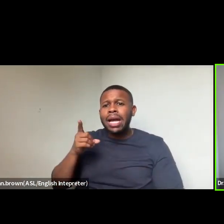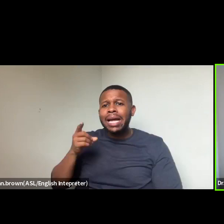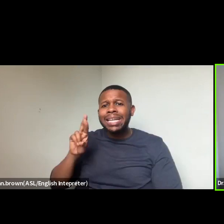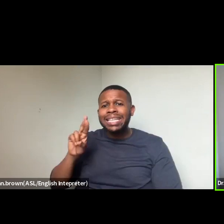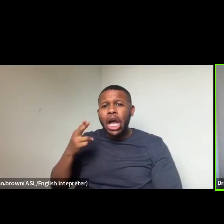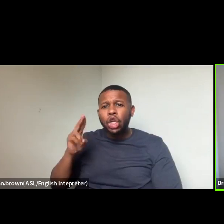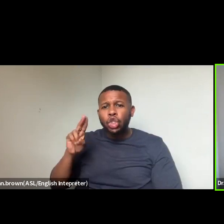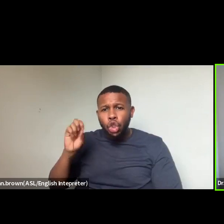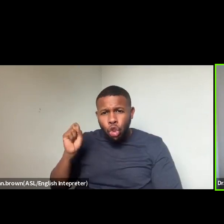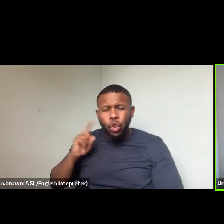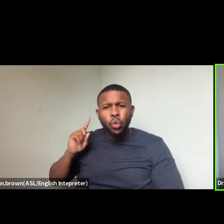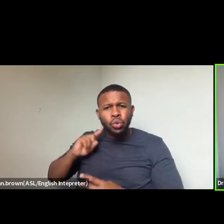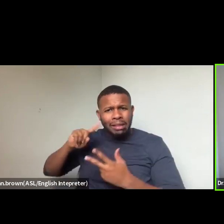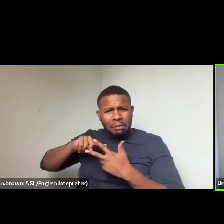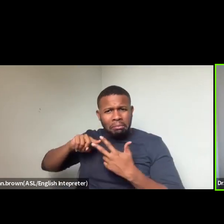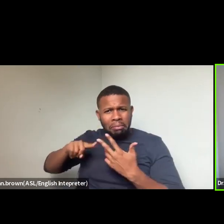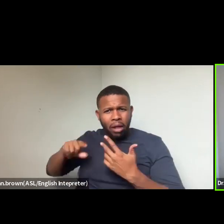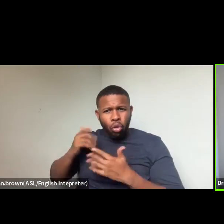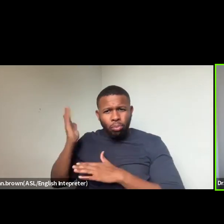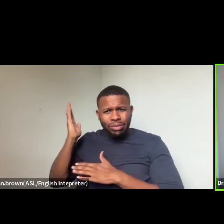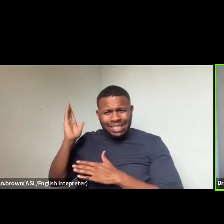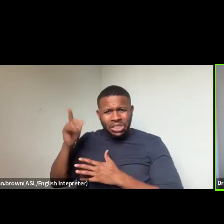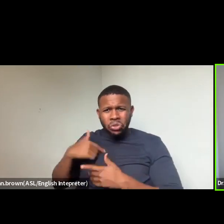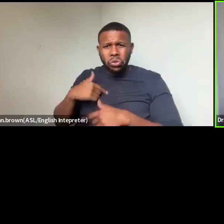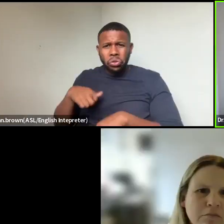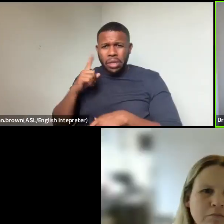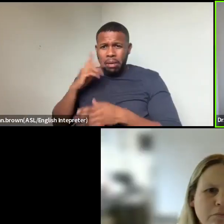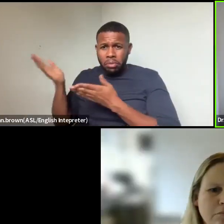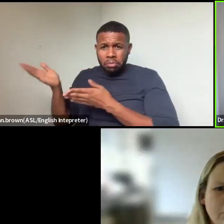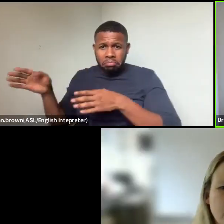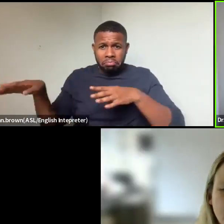PENNI SWEETENBURG-LEE: Thank you. Thank you so much, Dr. Rupa Valdez. Thank you for